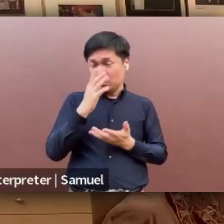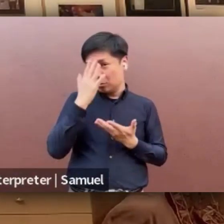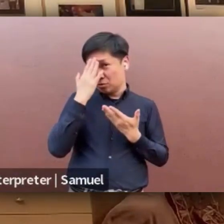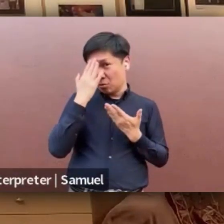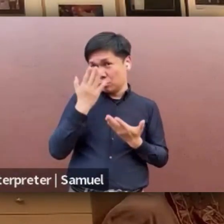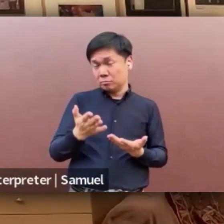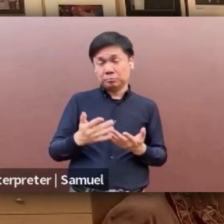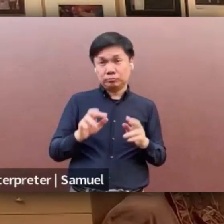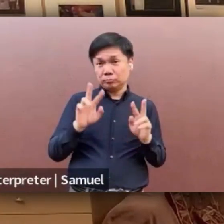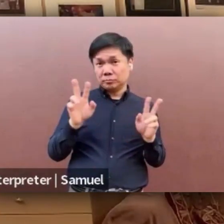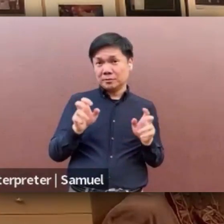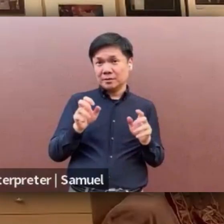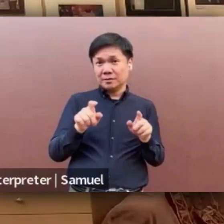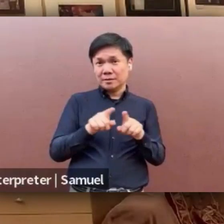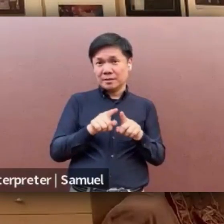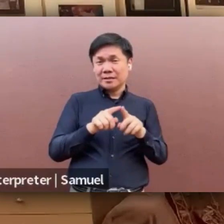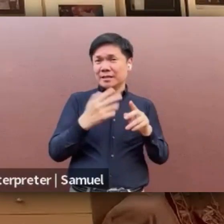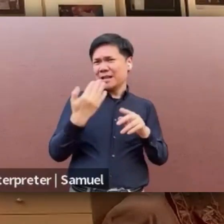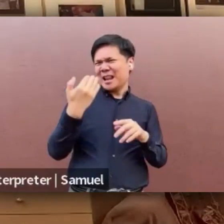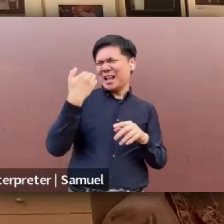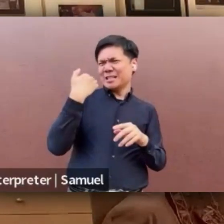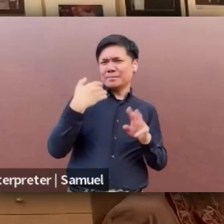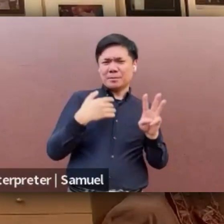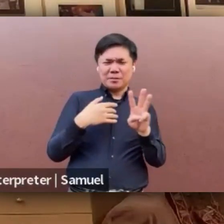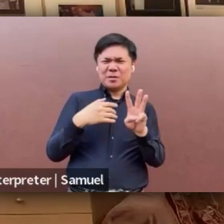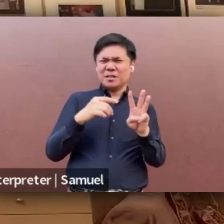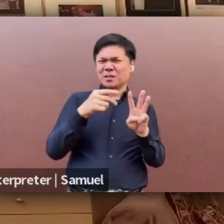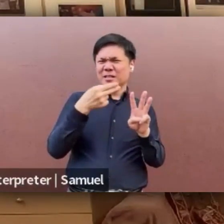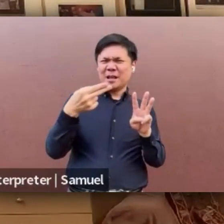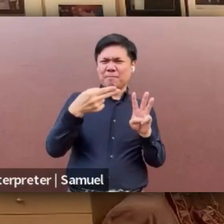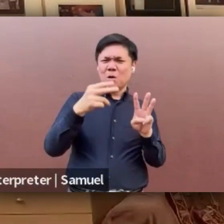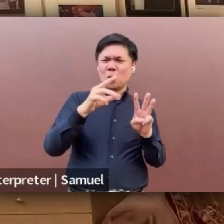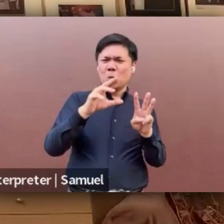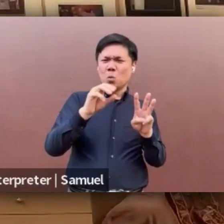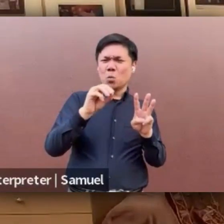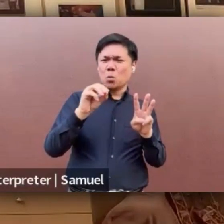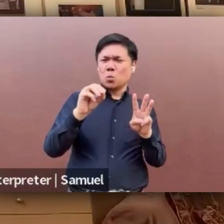But all of you are probably familiar with the notion of cookie from the World Wide Web days